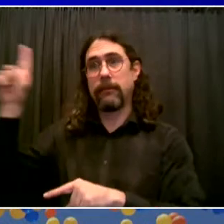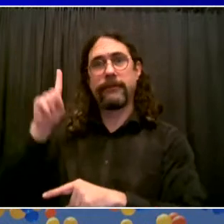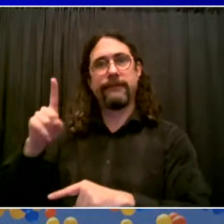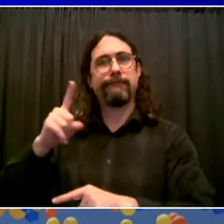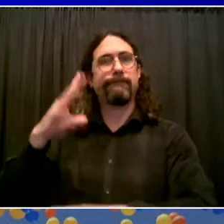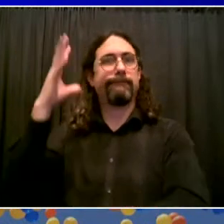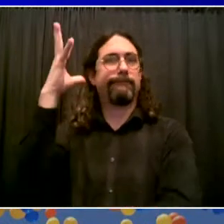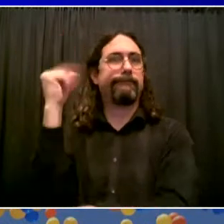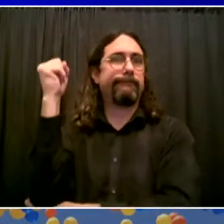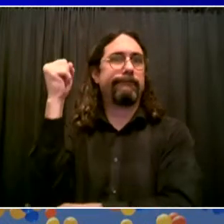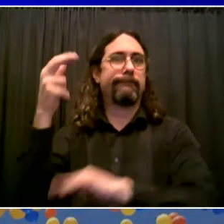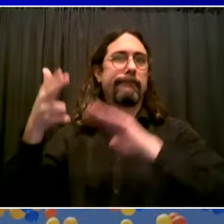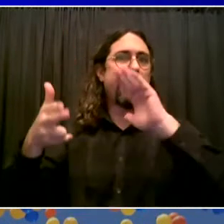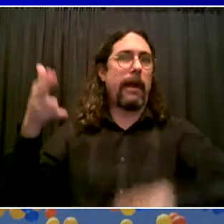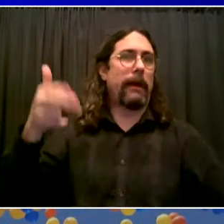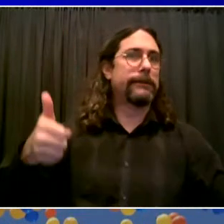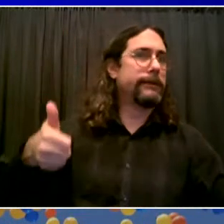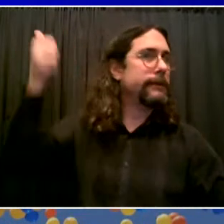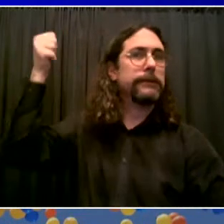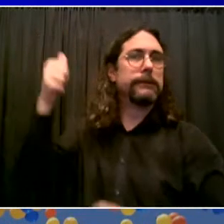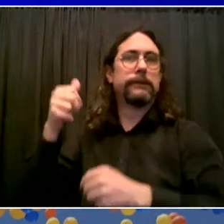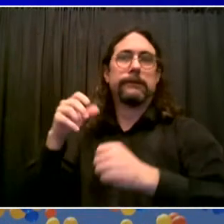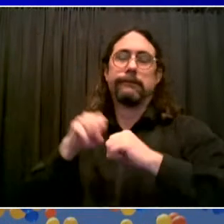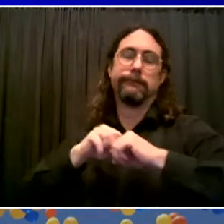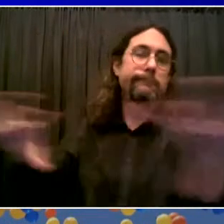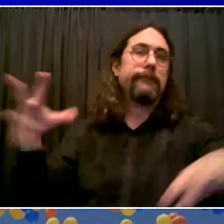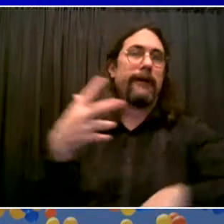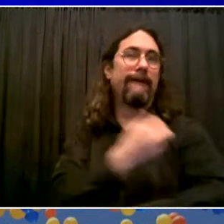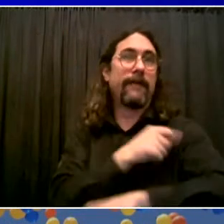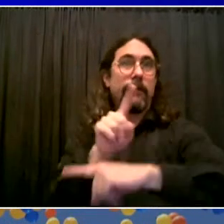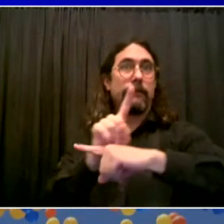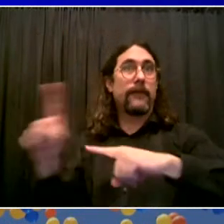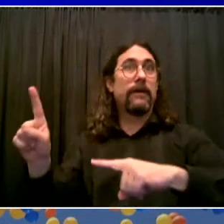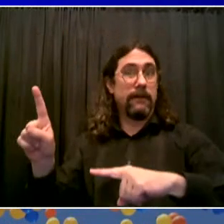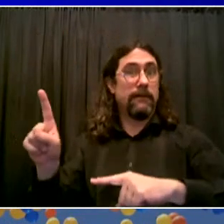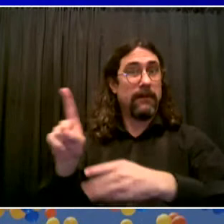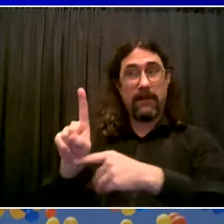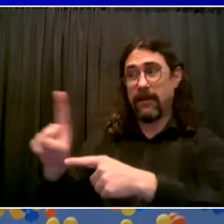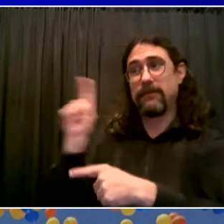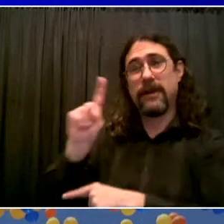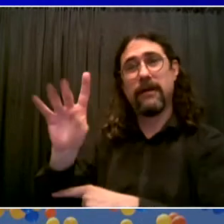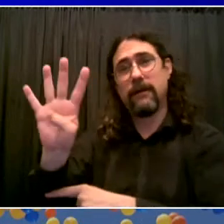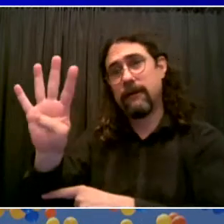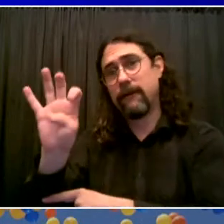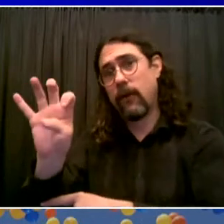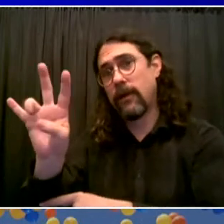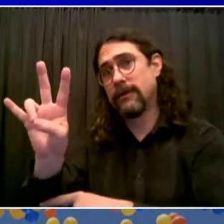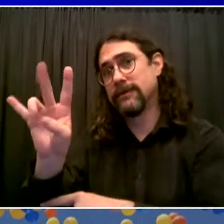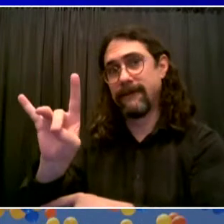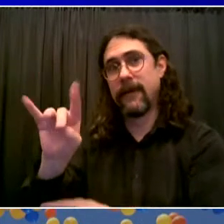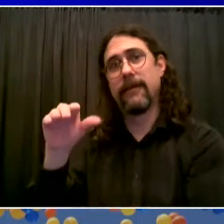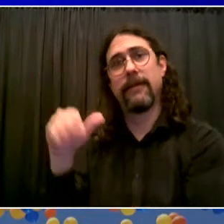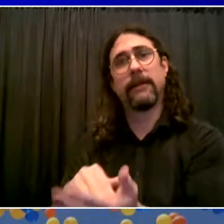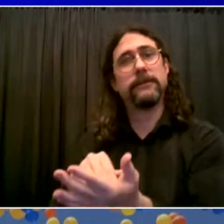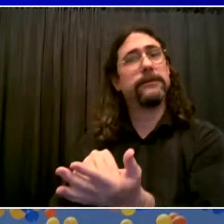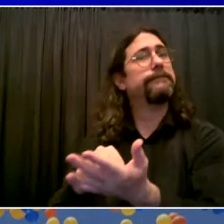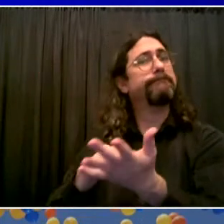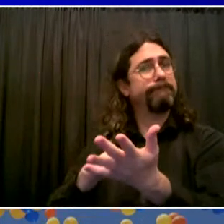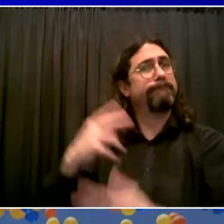, LAST WEEK WE SET A NEW RECORD FOR VACCINATIONS. THIS IS A GREAT NUMBER. NUMBER OF DOSES